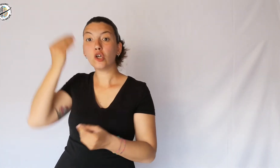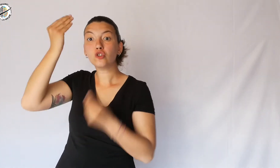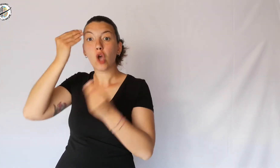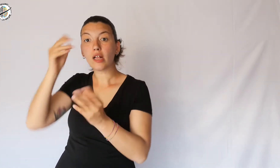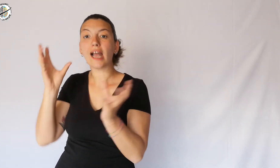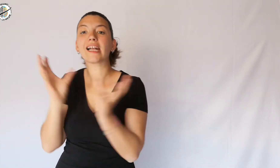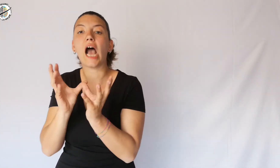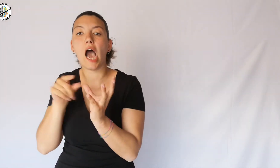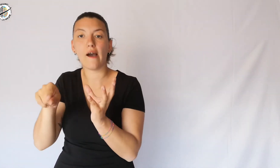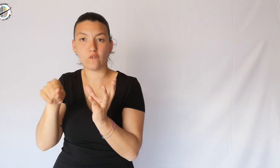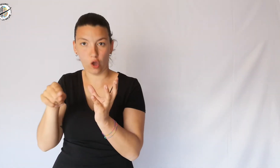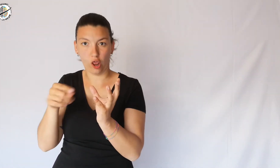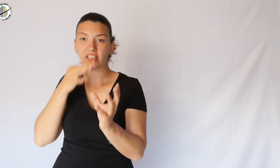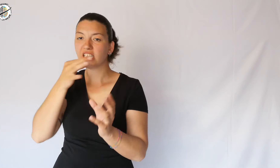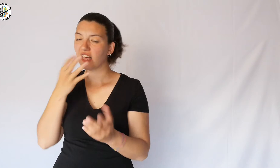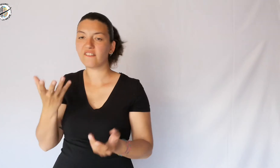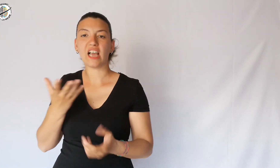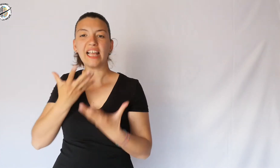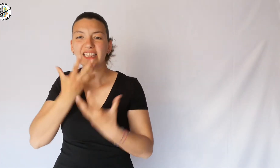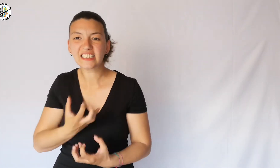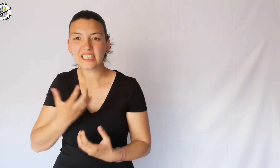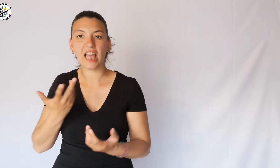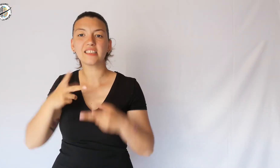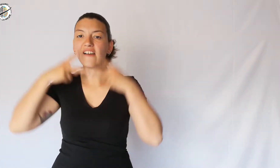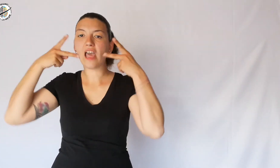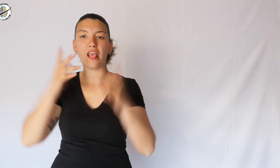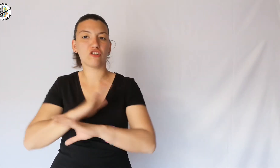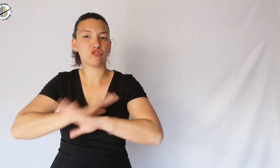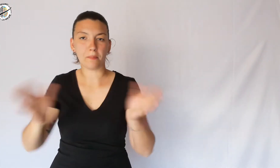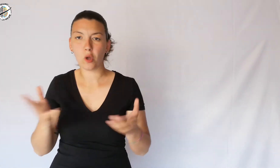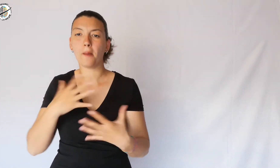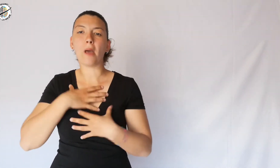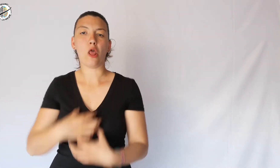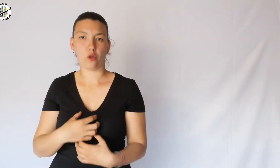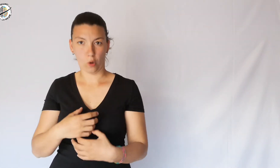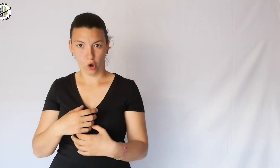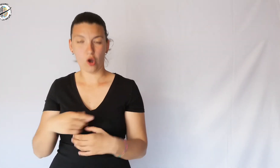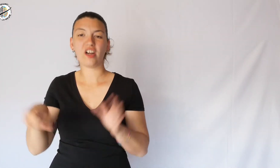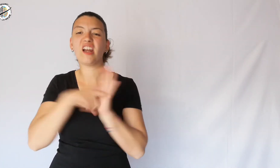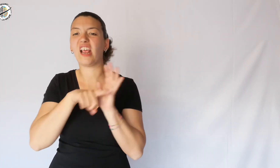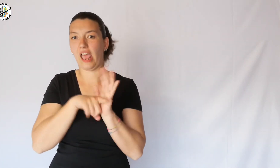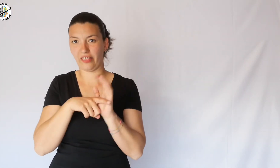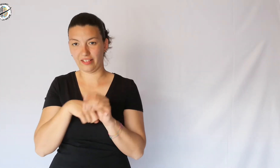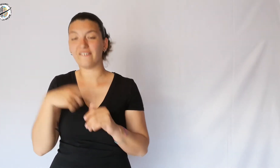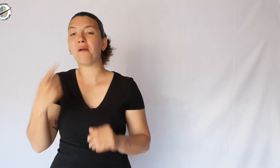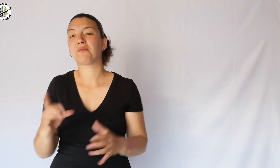dreaming of cabbage means sadness, unhappiness, moodiness and negativity.